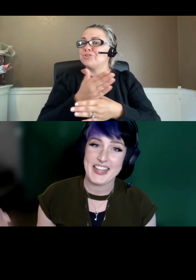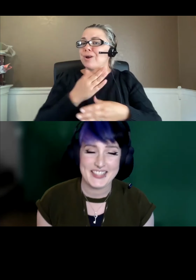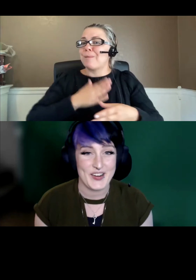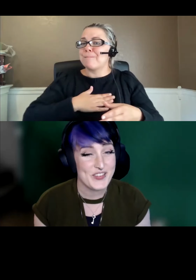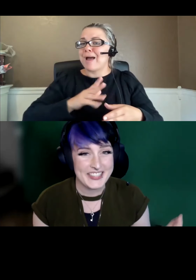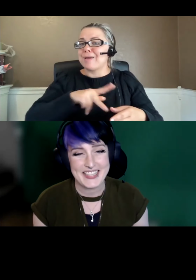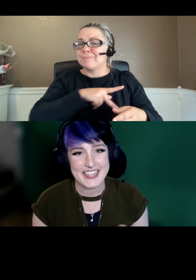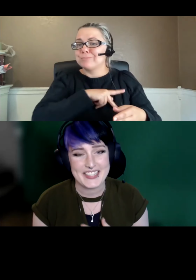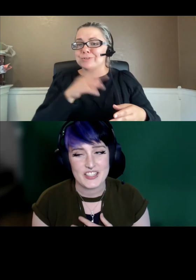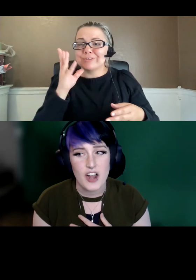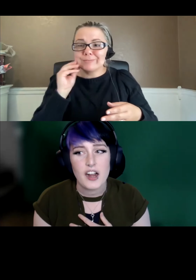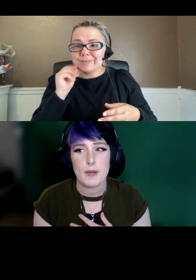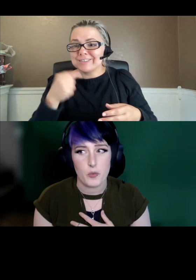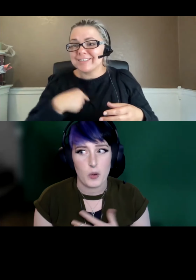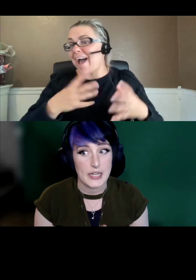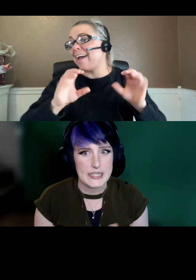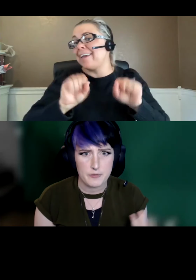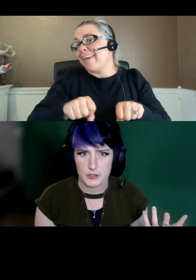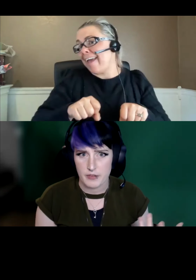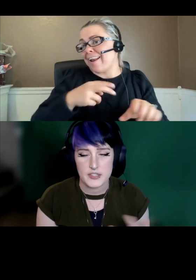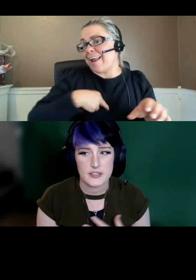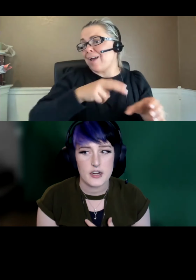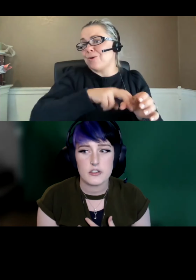do that. So I'm really excited to just talk about the work that I did for five, six years.